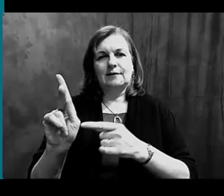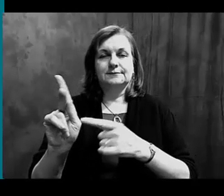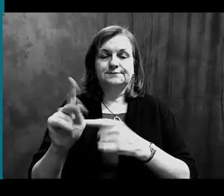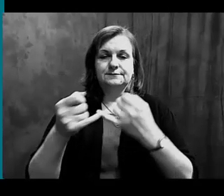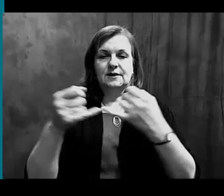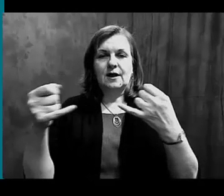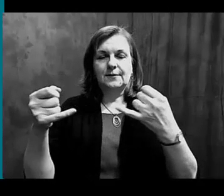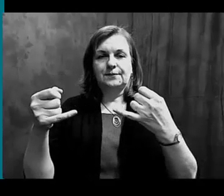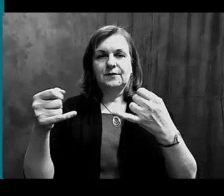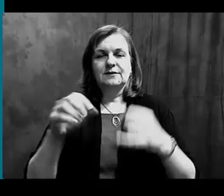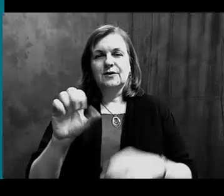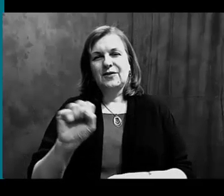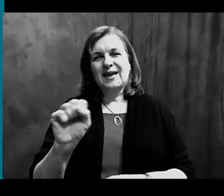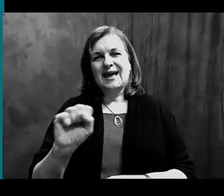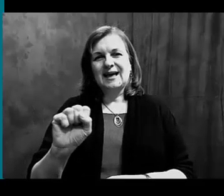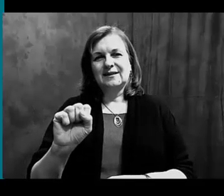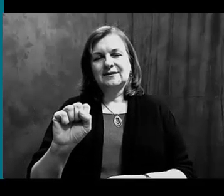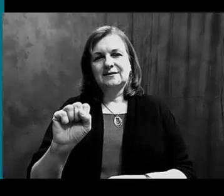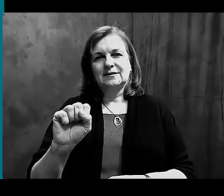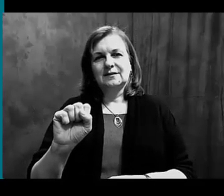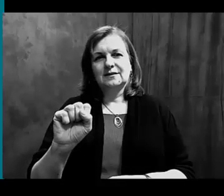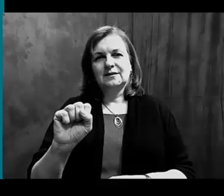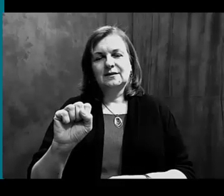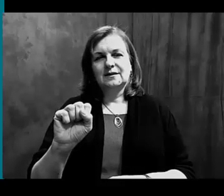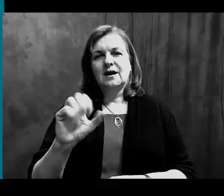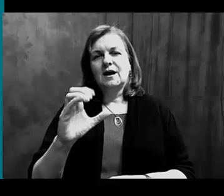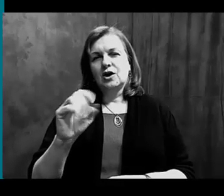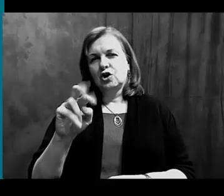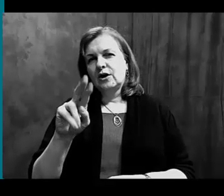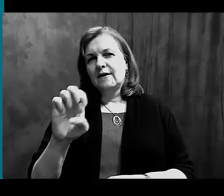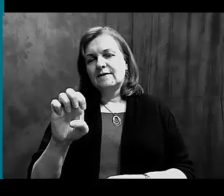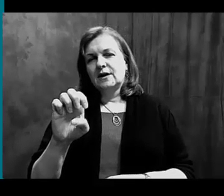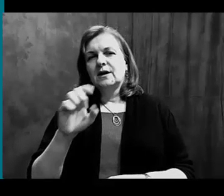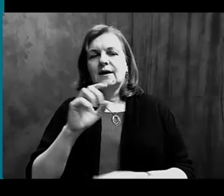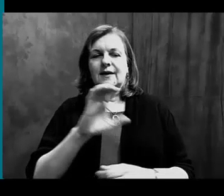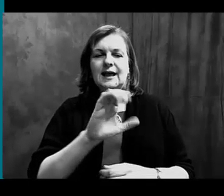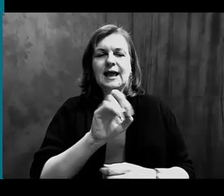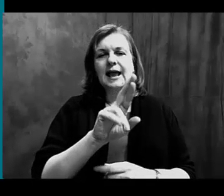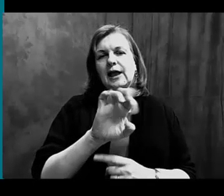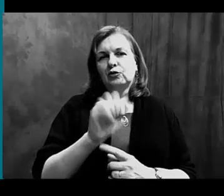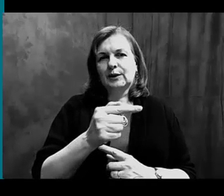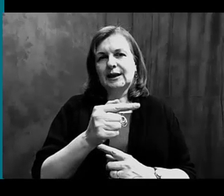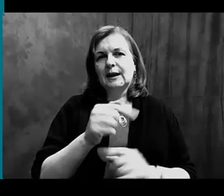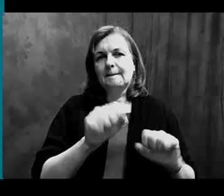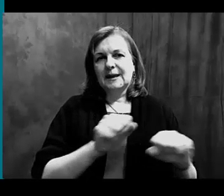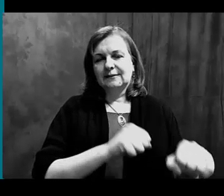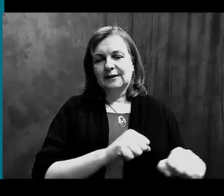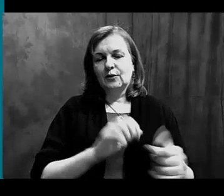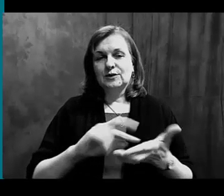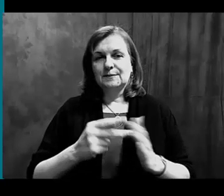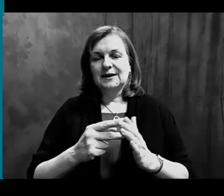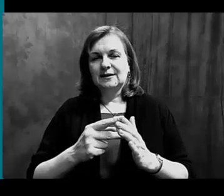but that's how we label it so when we look at this S-curve where this carrying capacity limitation